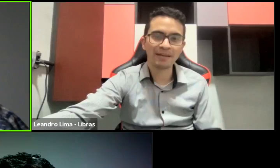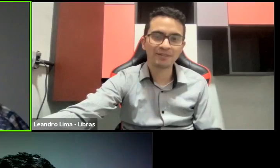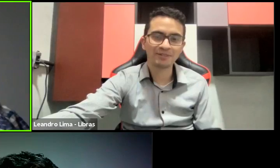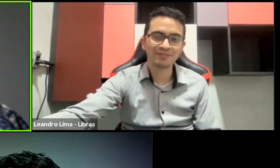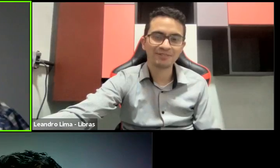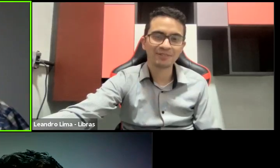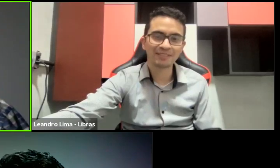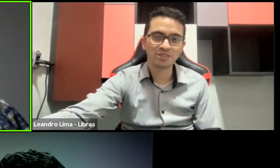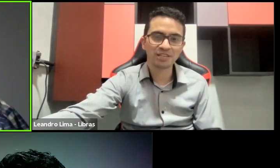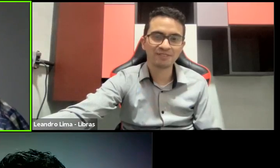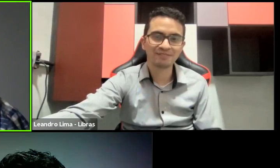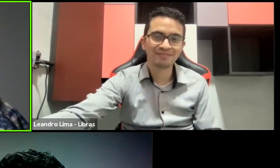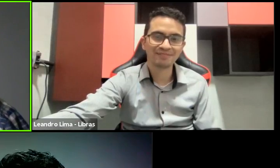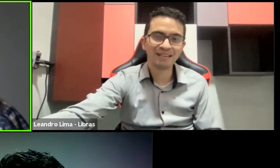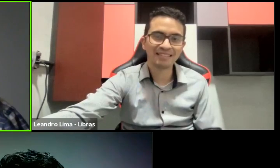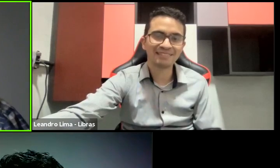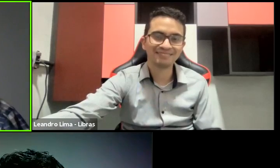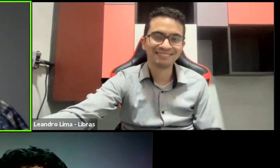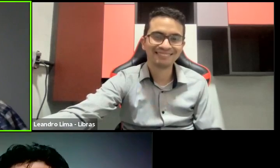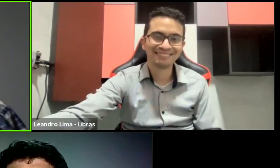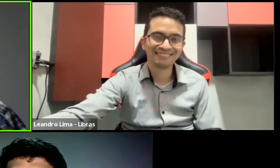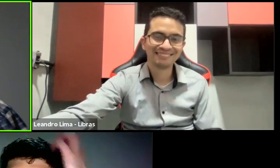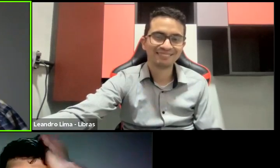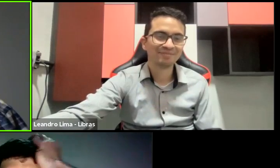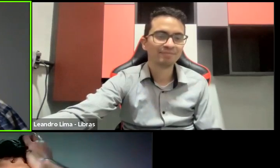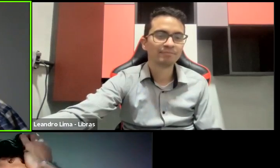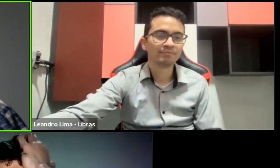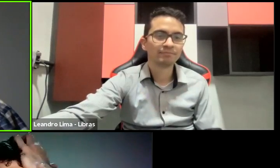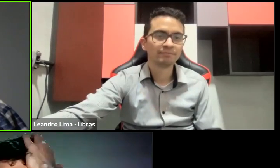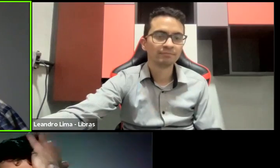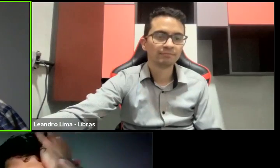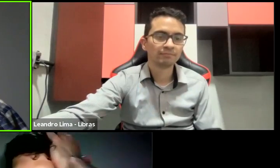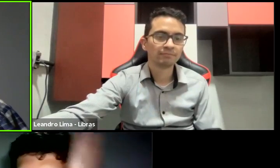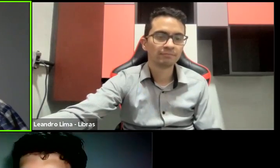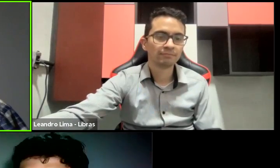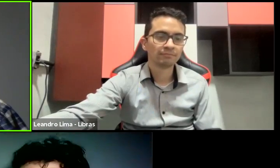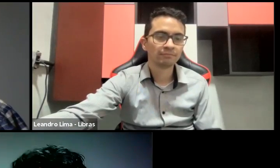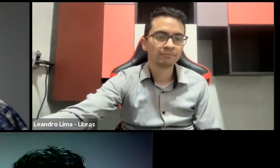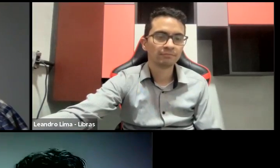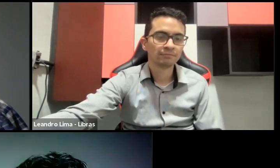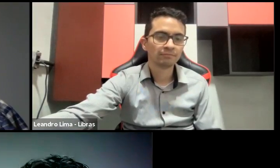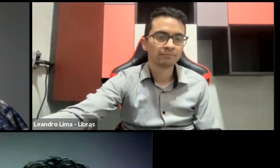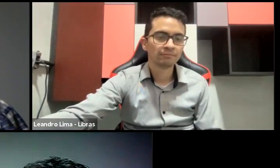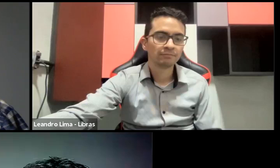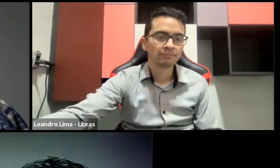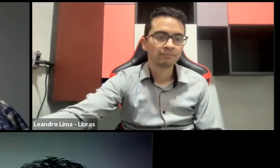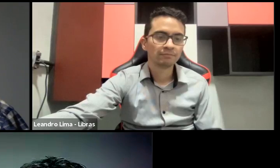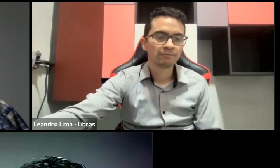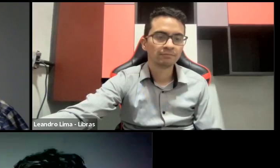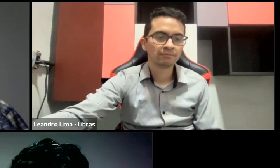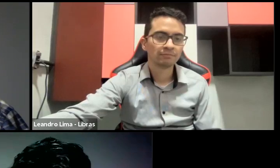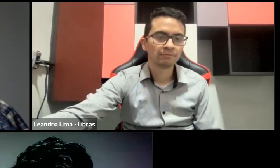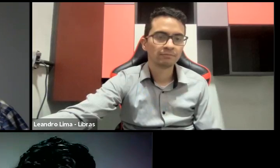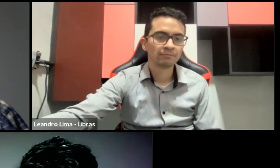Today's presentation. What you flight so what What you flights are working in. n if you